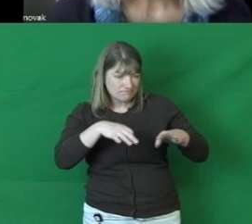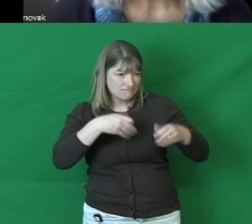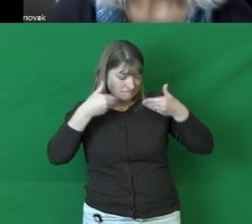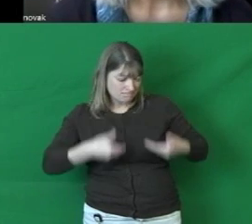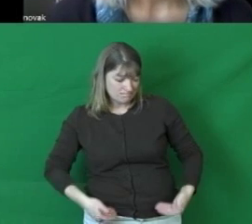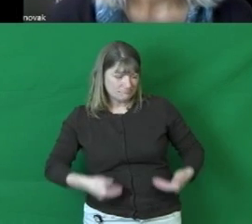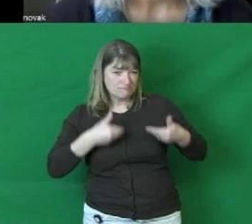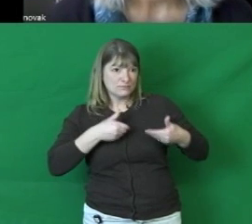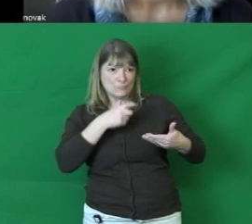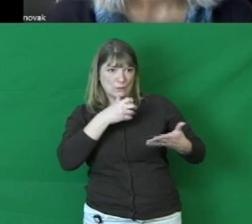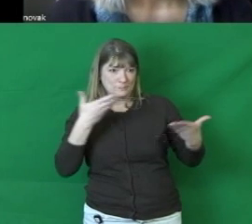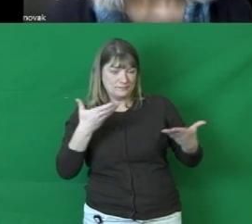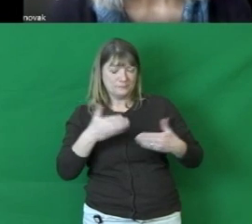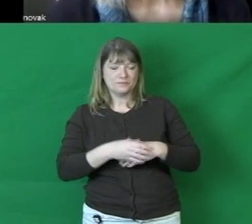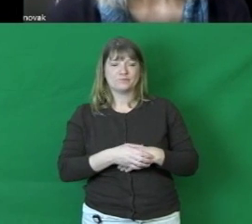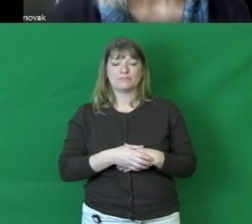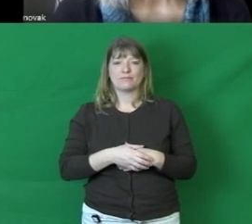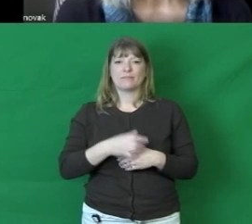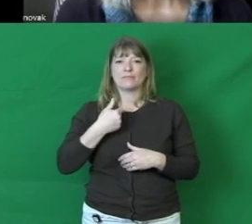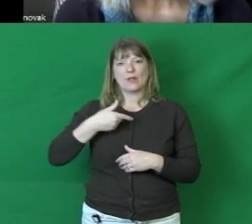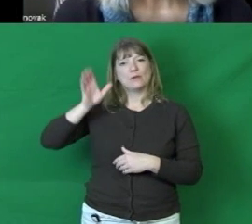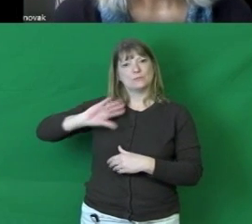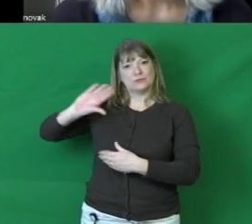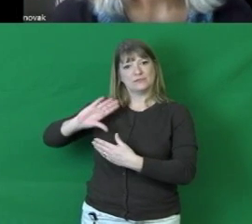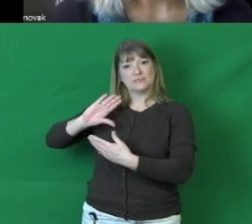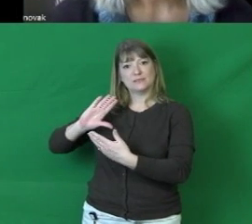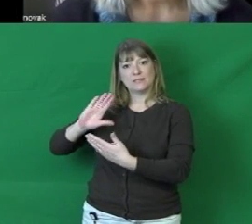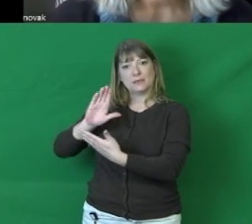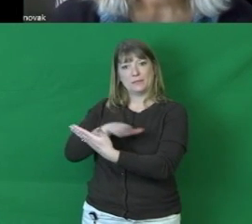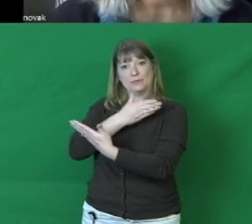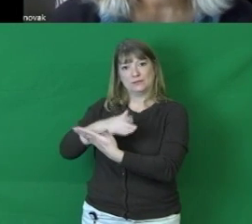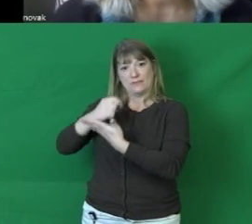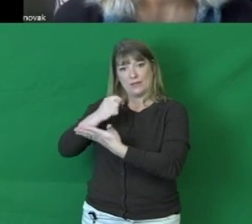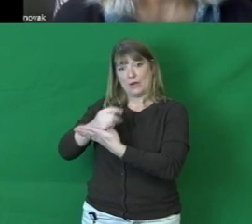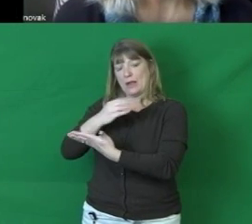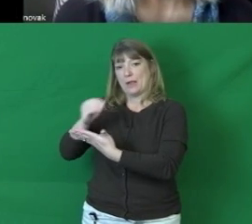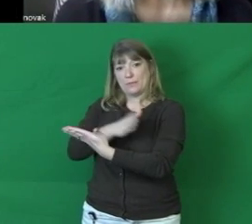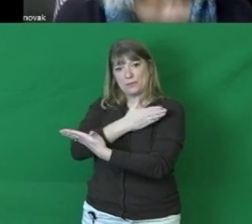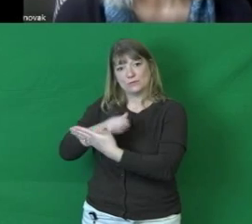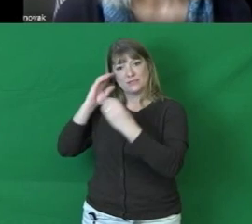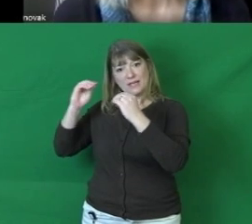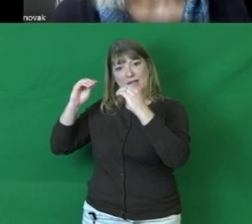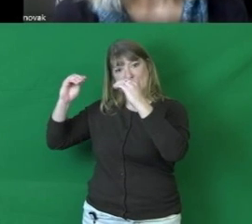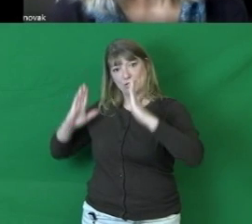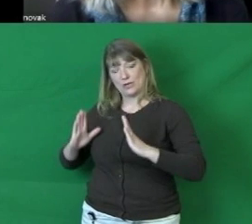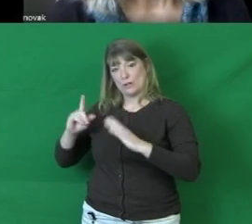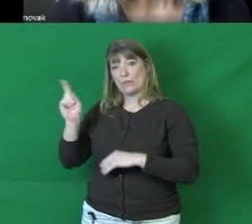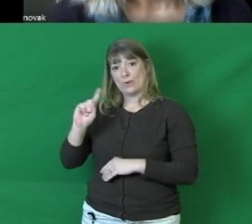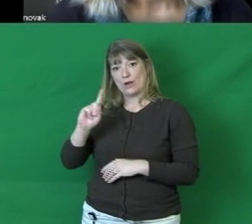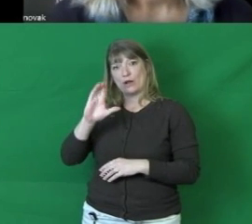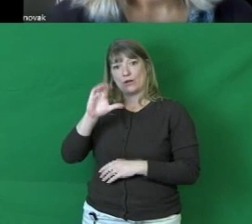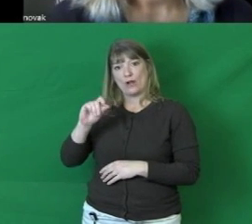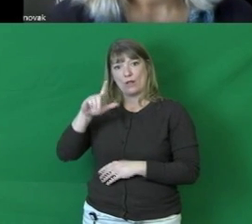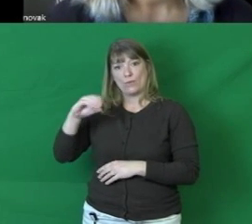a little bit about myself. I was previously the music therapist and music educator at the Colorado